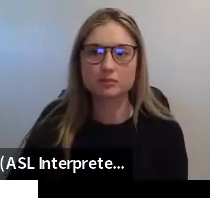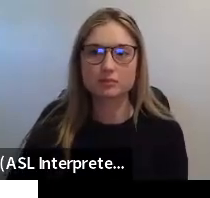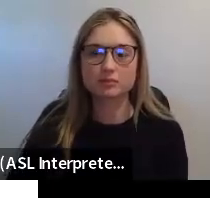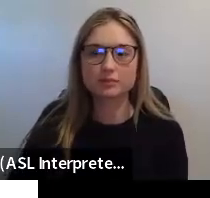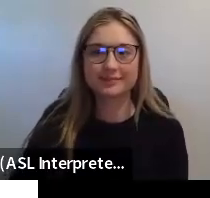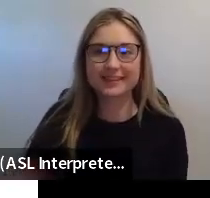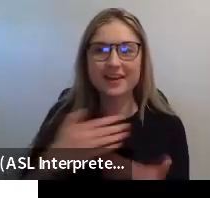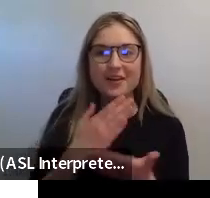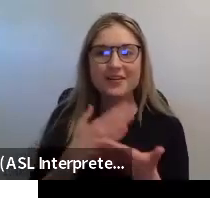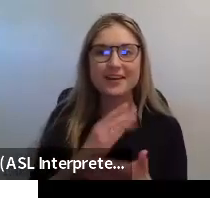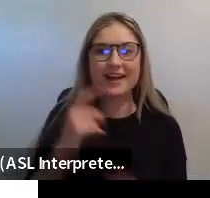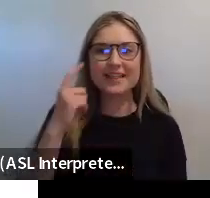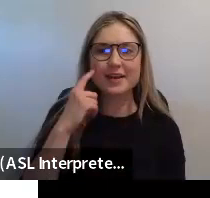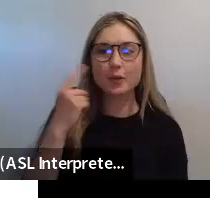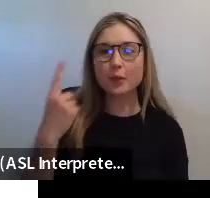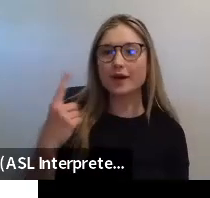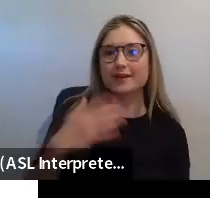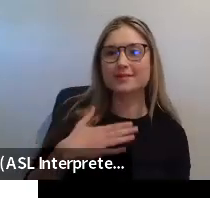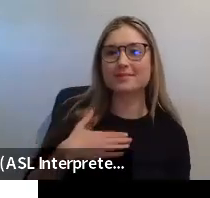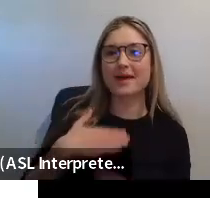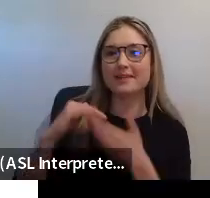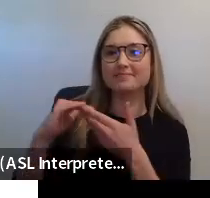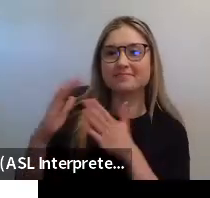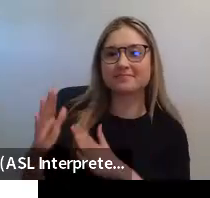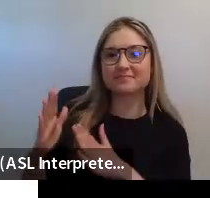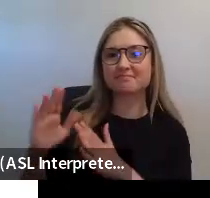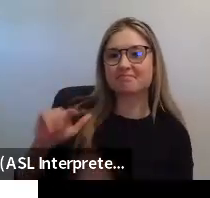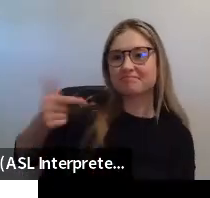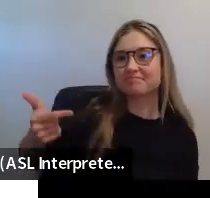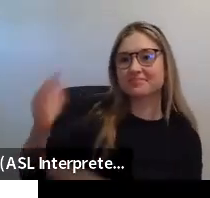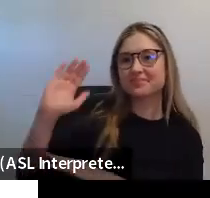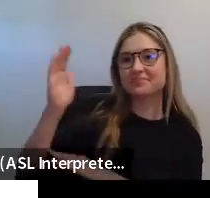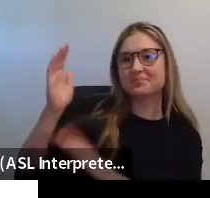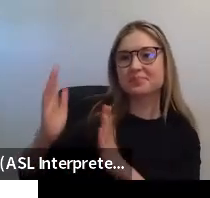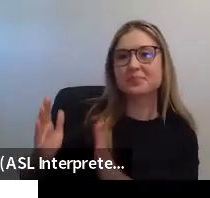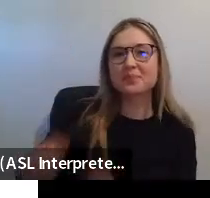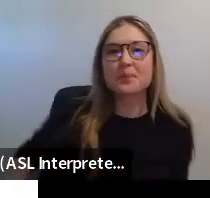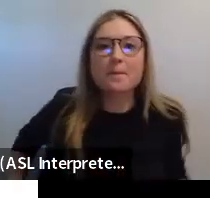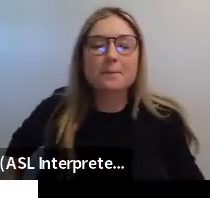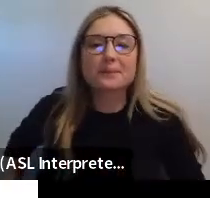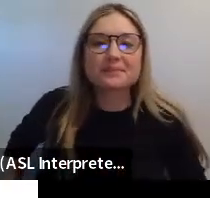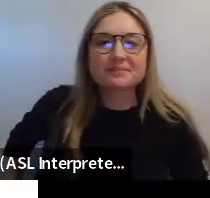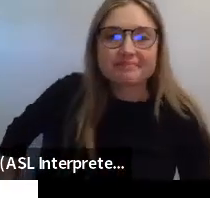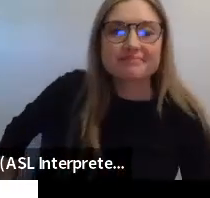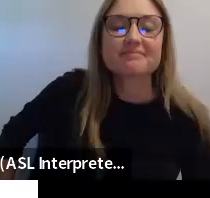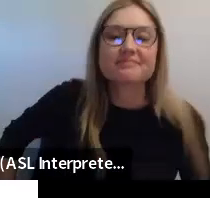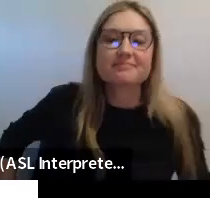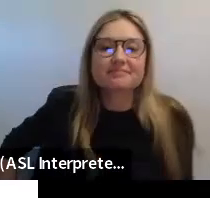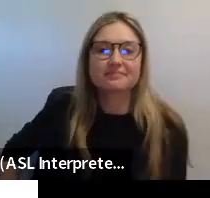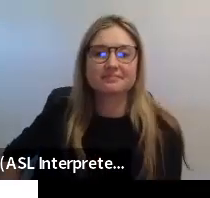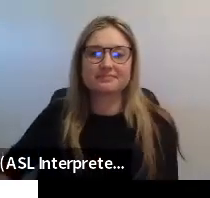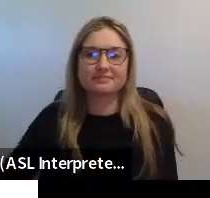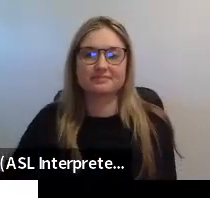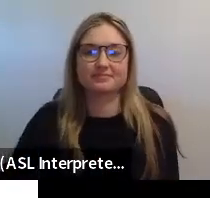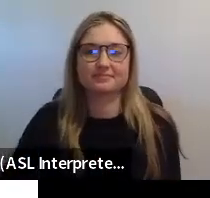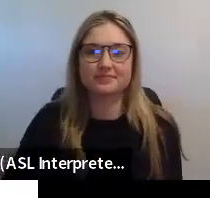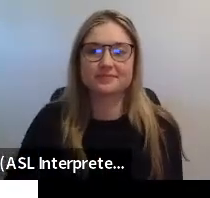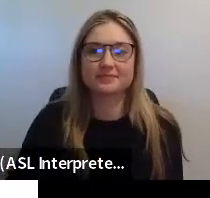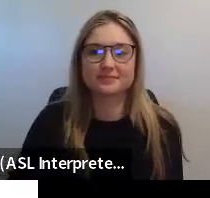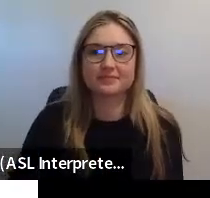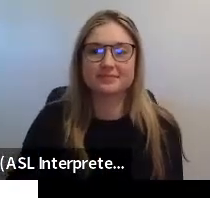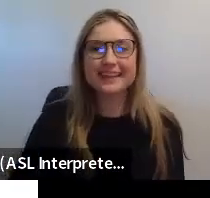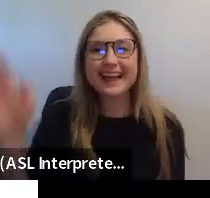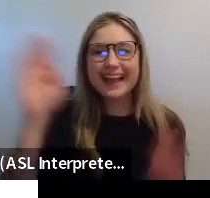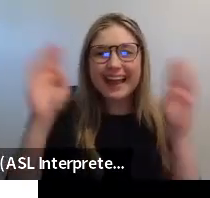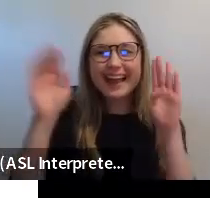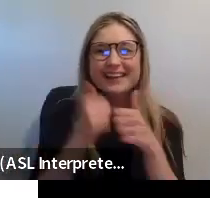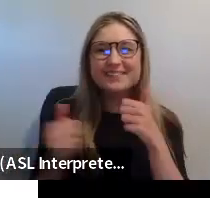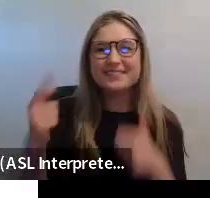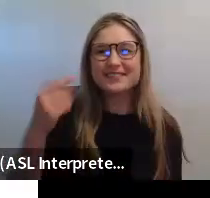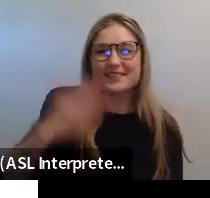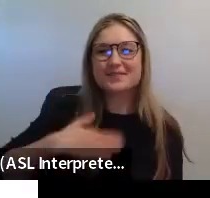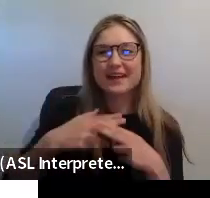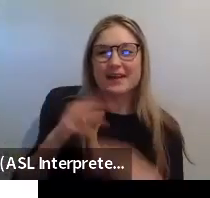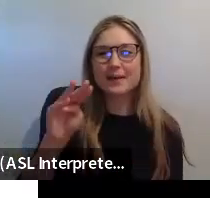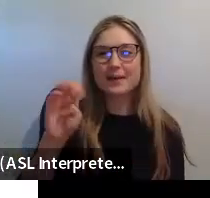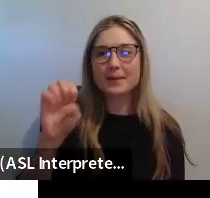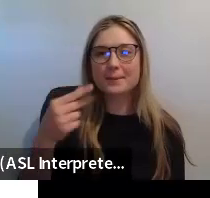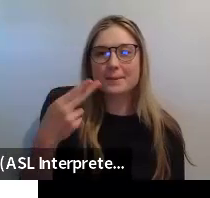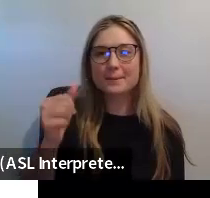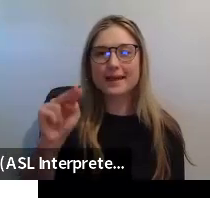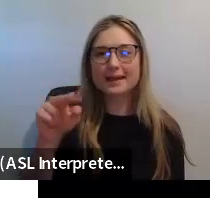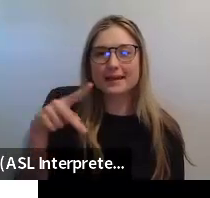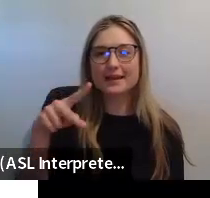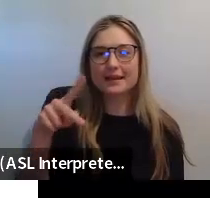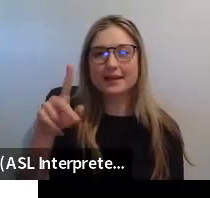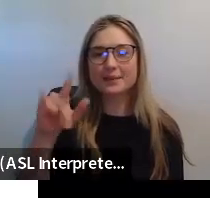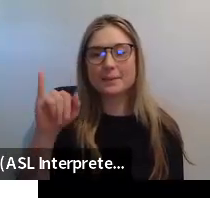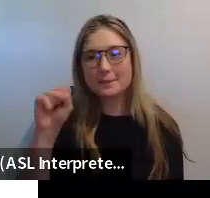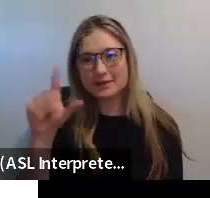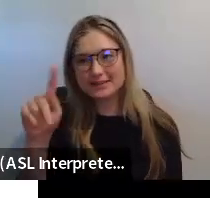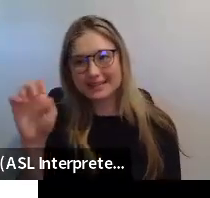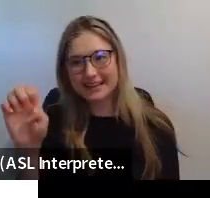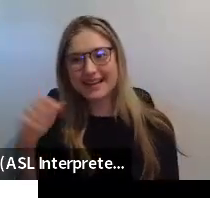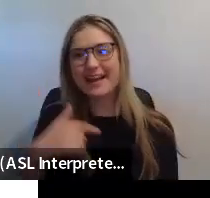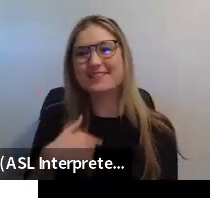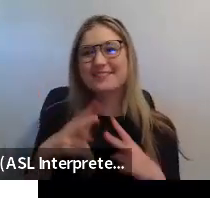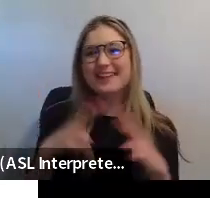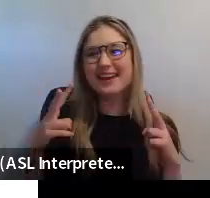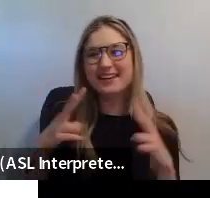Okay, alrighty. I think Mike, one of my colleagues, is up next.